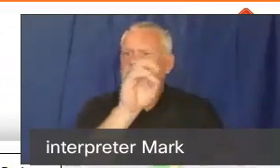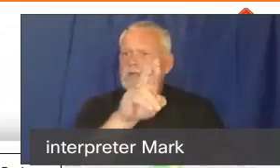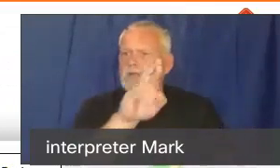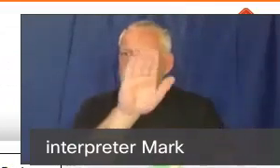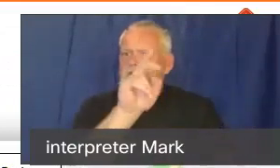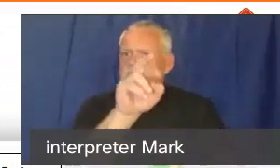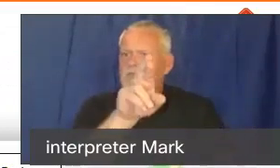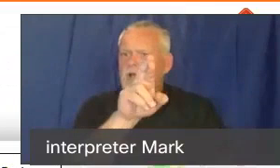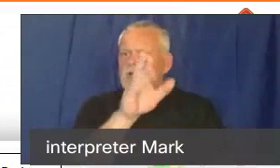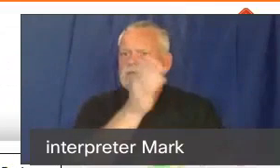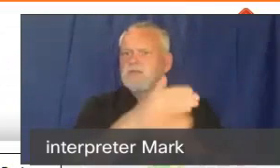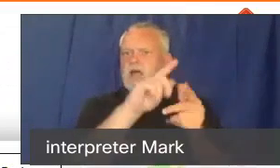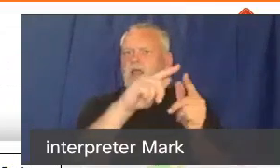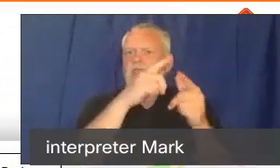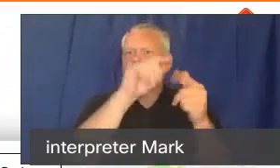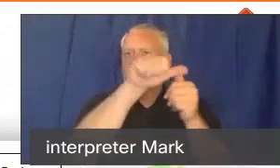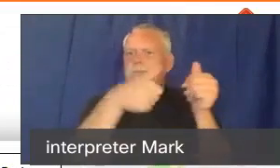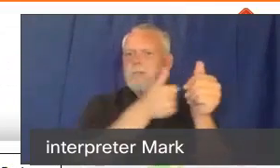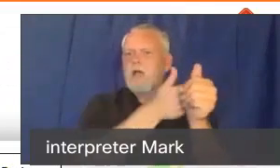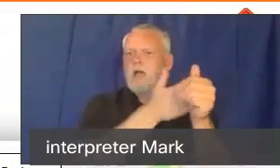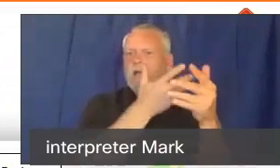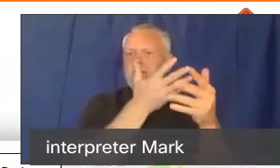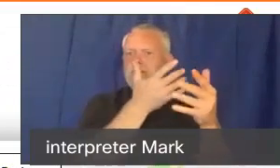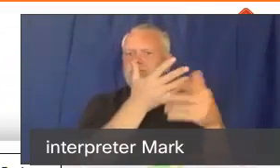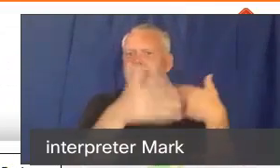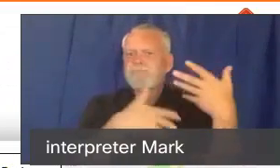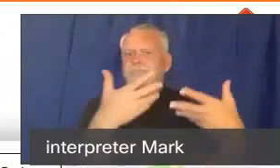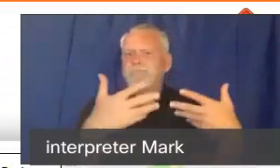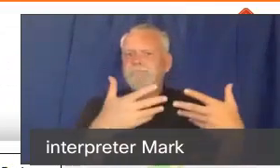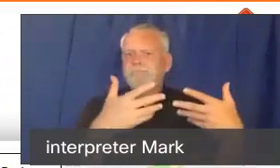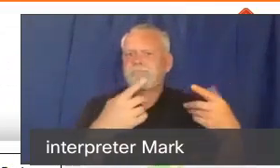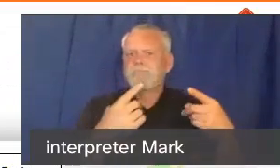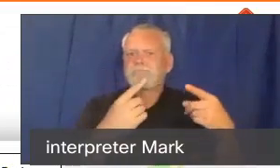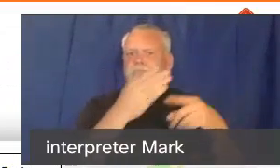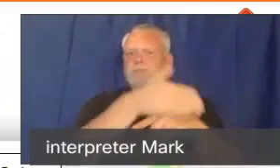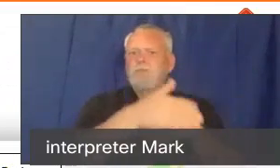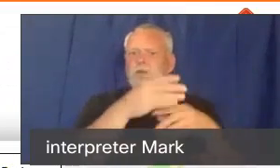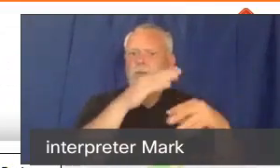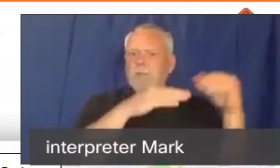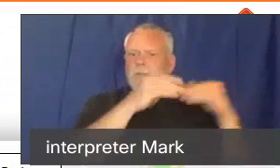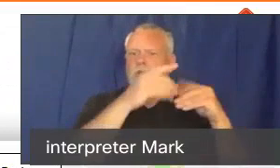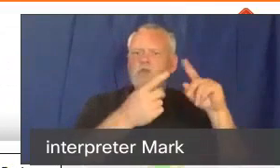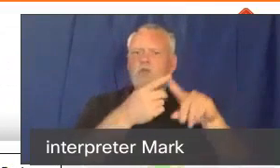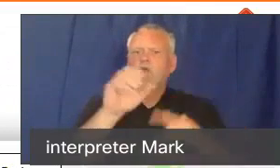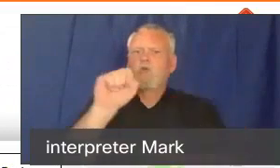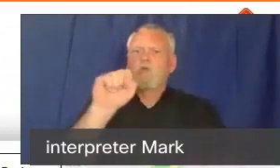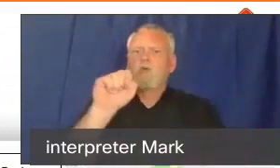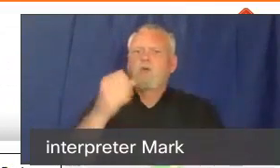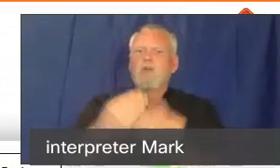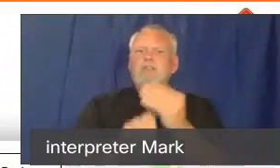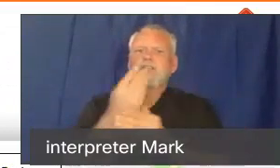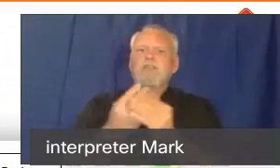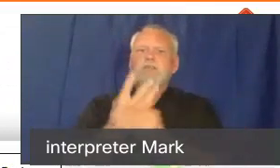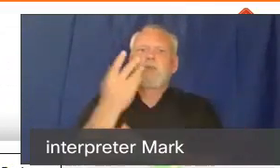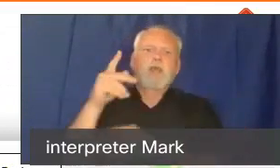And then actually behind the, you're crossing building and up to spring place, the chestnut street and then.